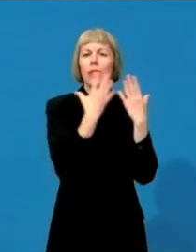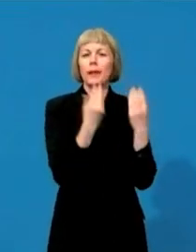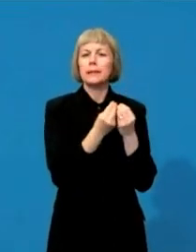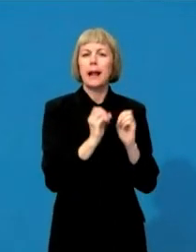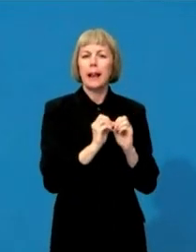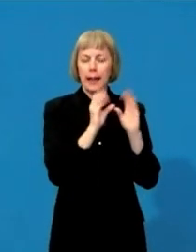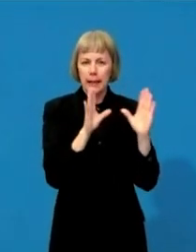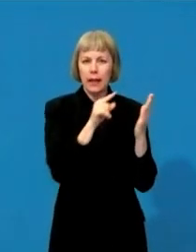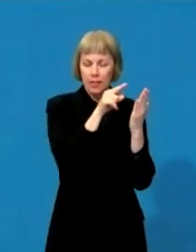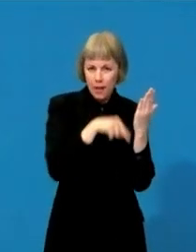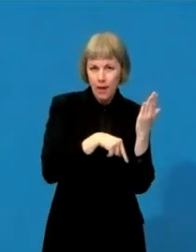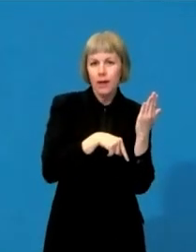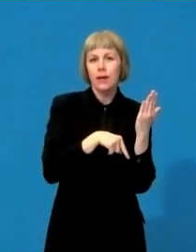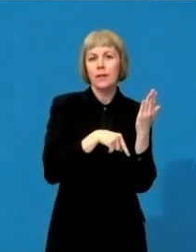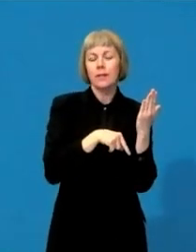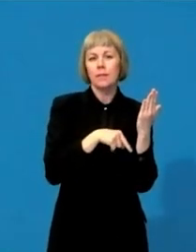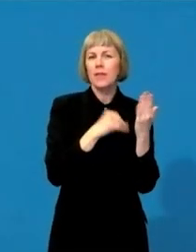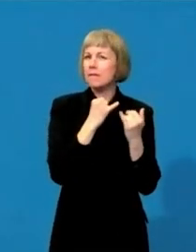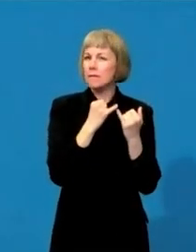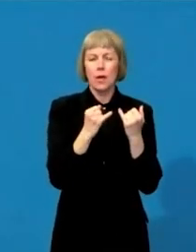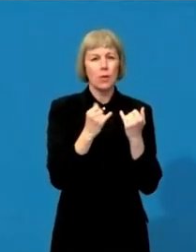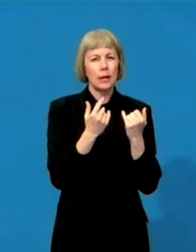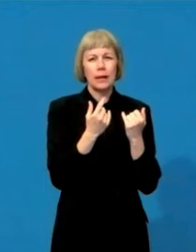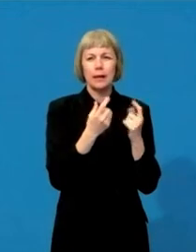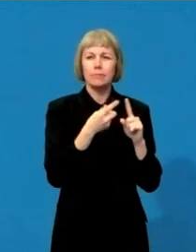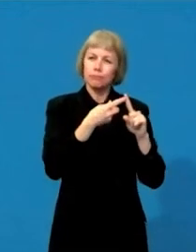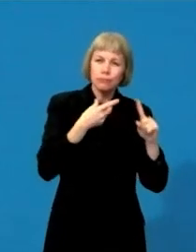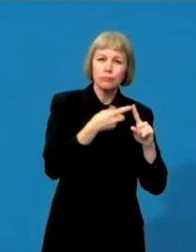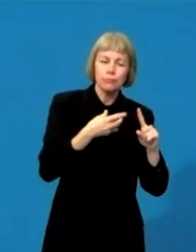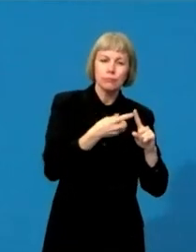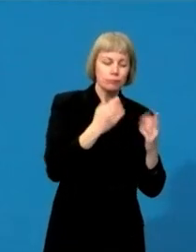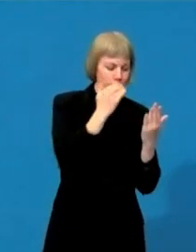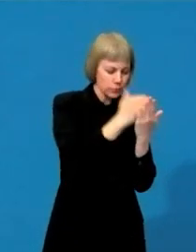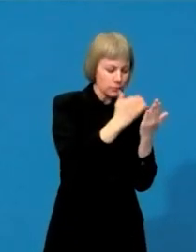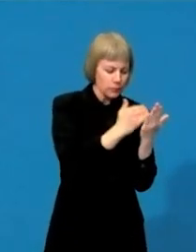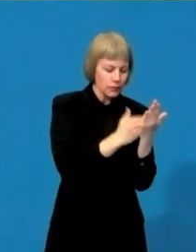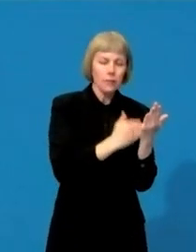It's, like, really cut down and broken down to where all the money is going.